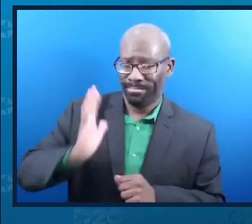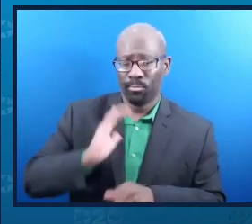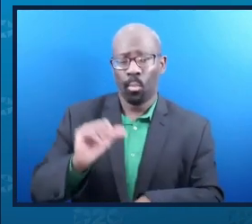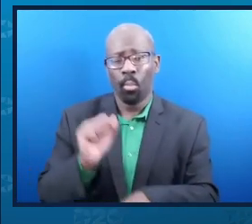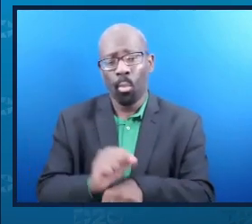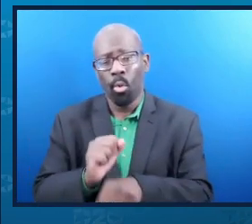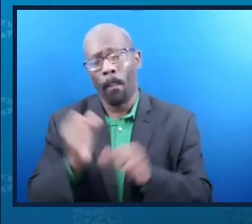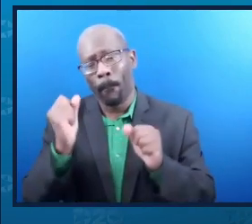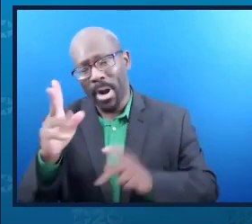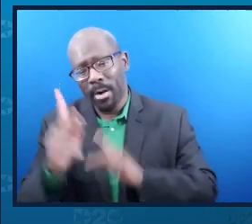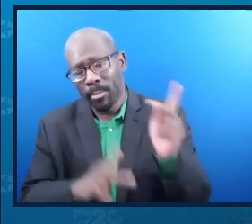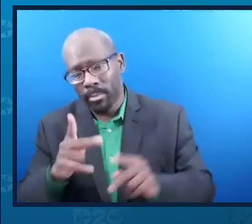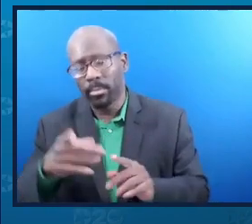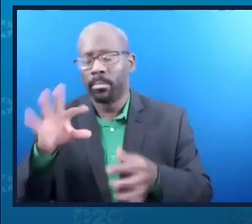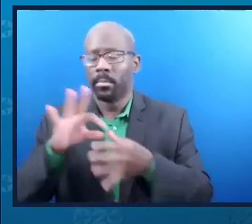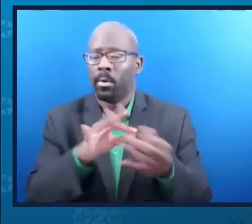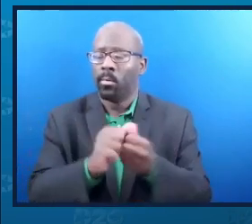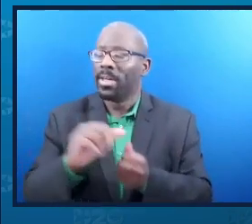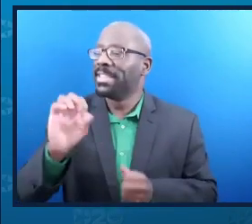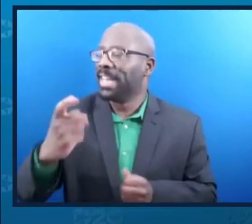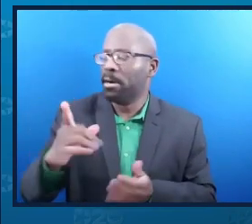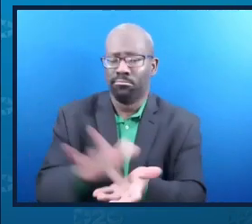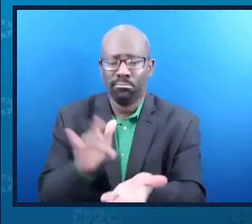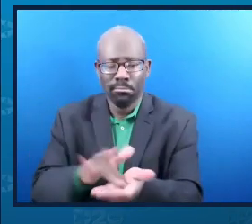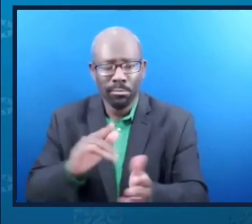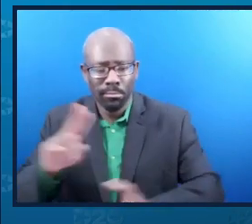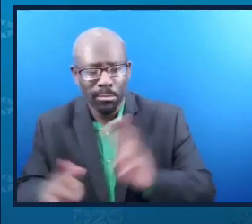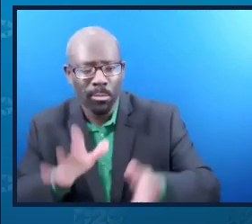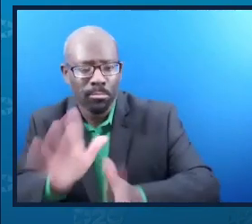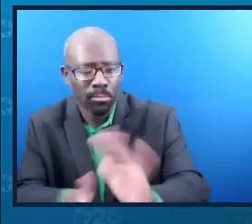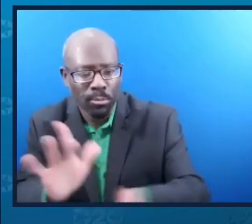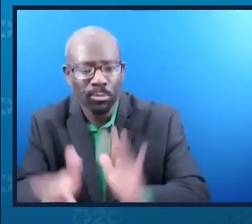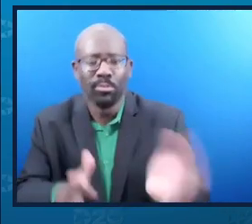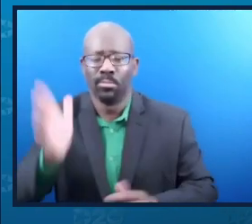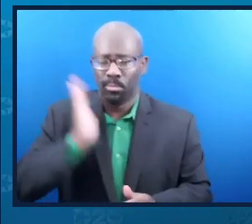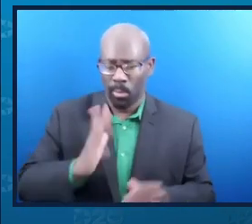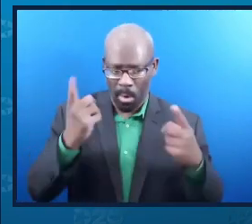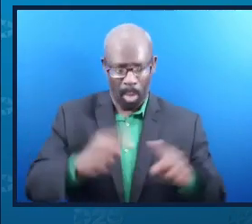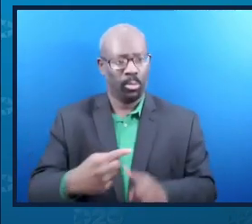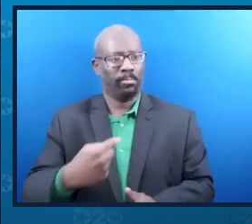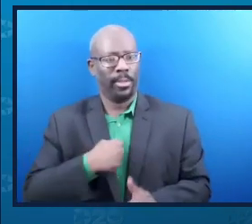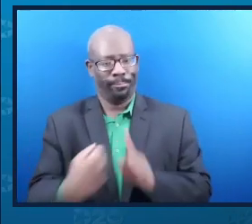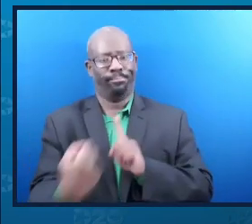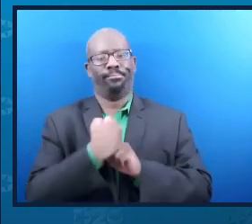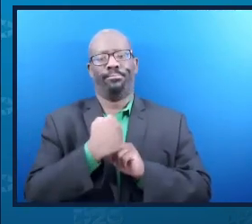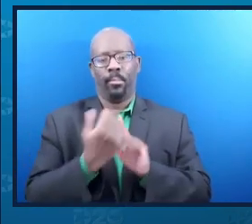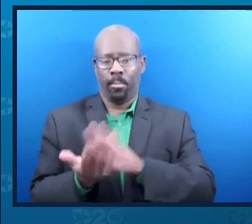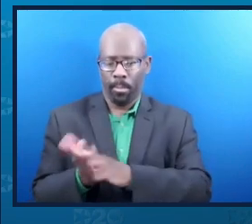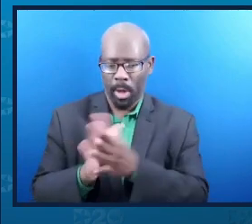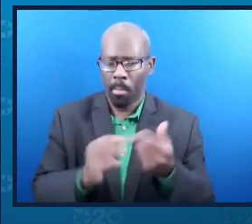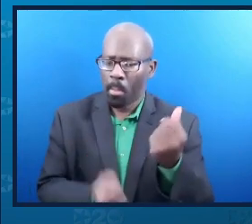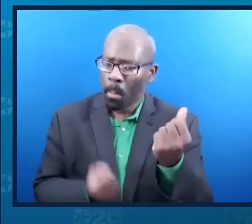OF PEOPLE, WORKING TO IN THE CULTURE OF SEXUAL ASSAULT. I WENT FROM SURVIVOR TO ADVOCATE.